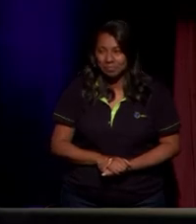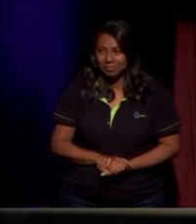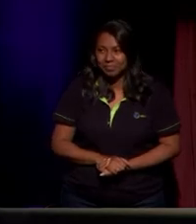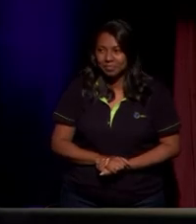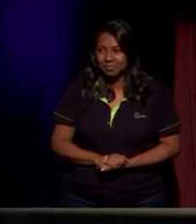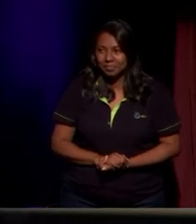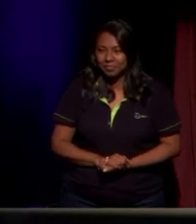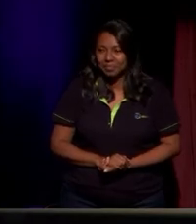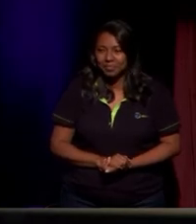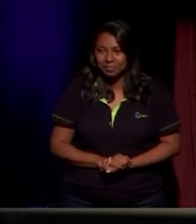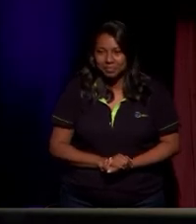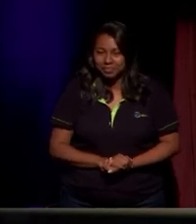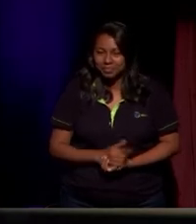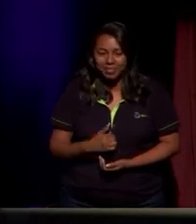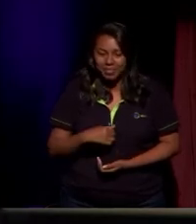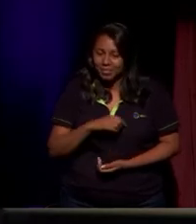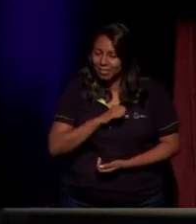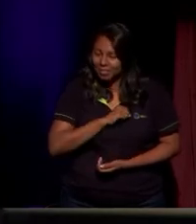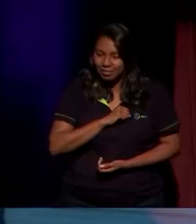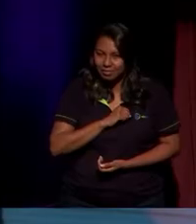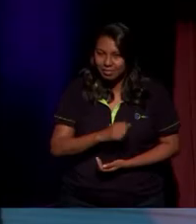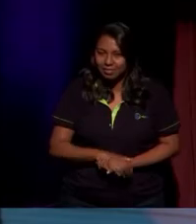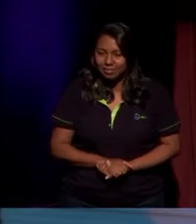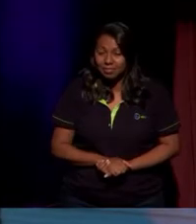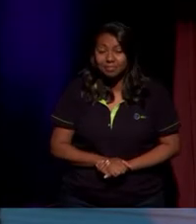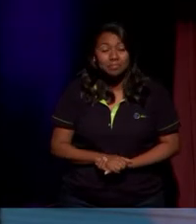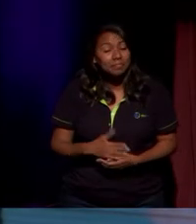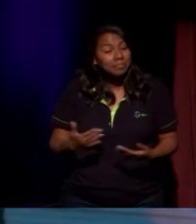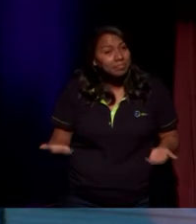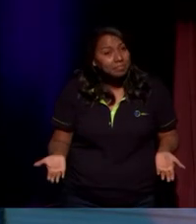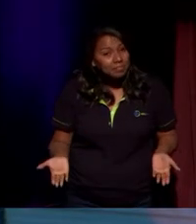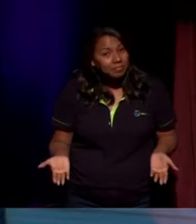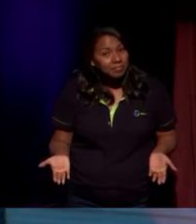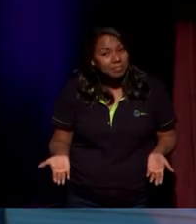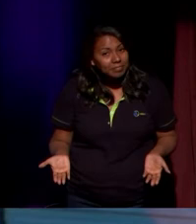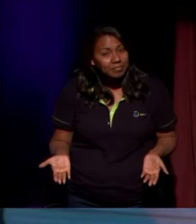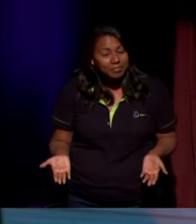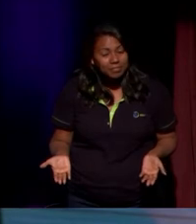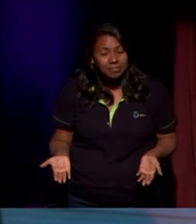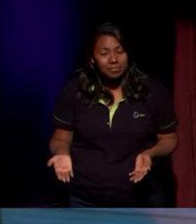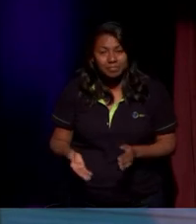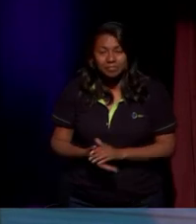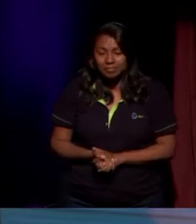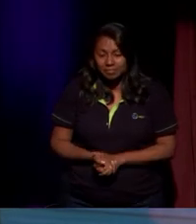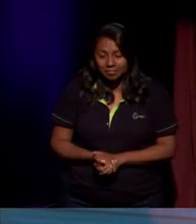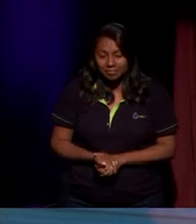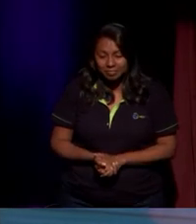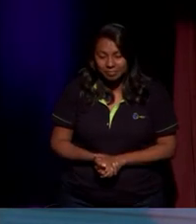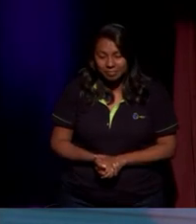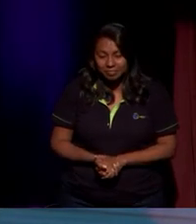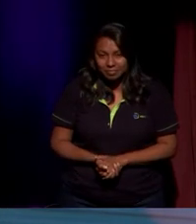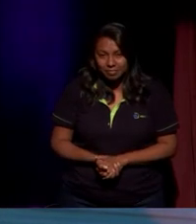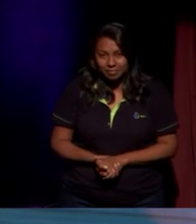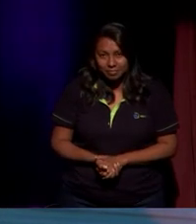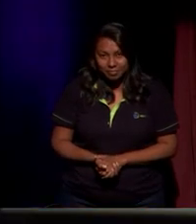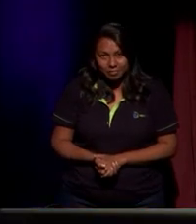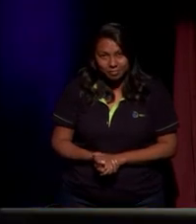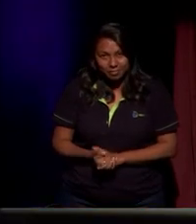I'm loving it. It's the next, no, is that the question that had fallen, da Paula, is as follows,